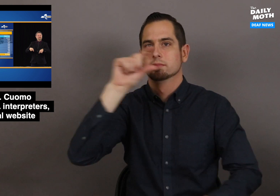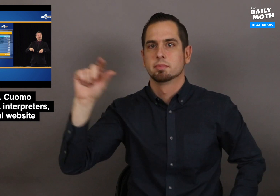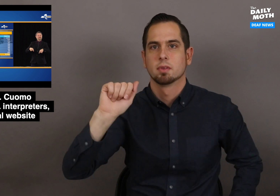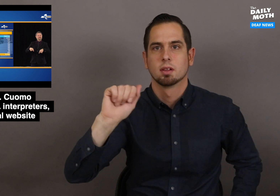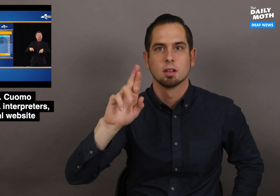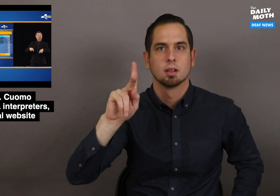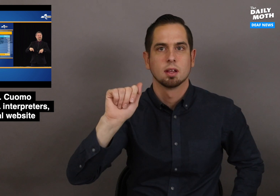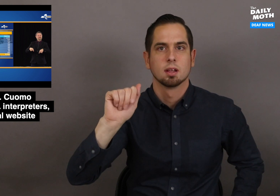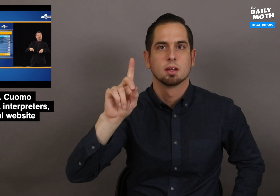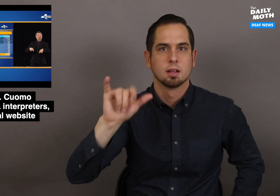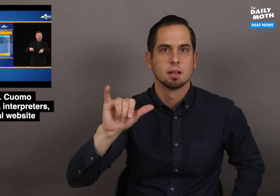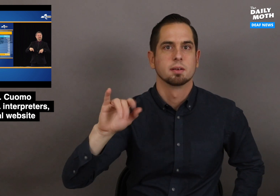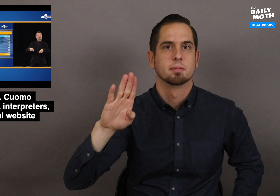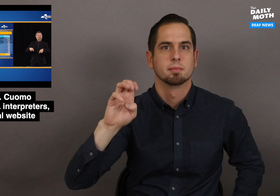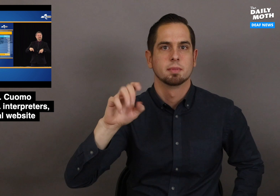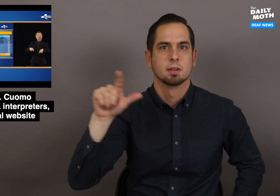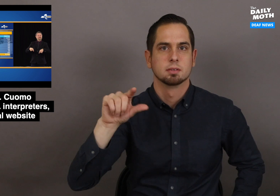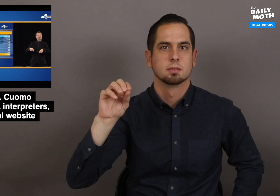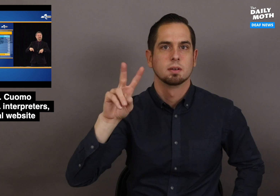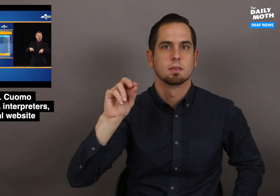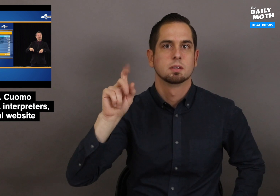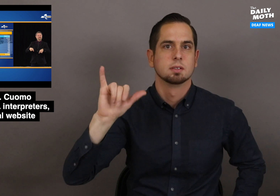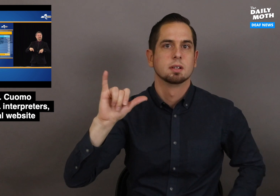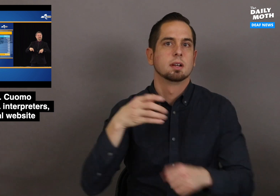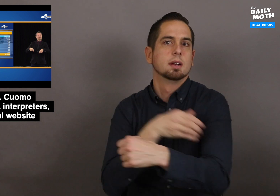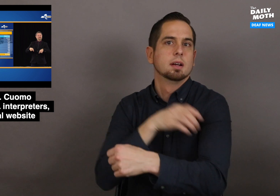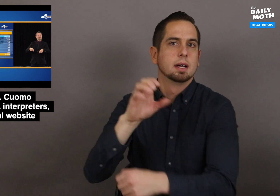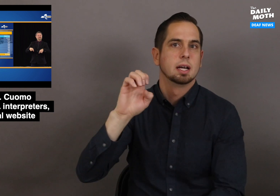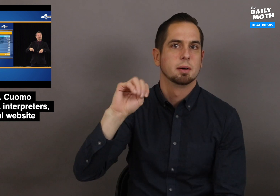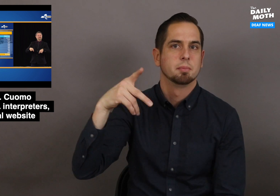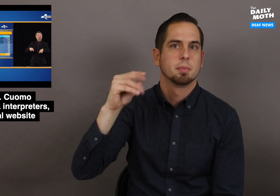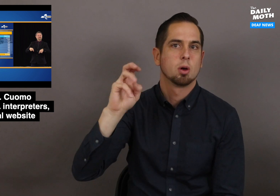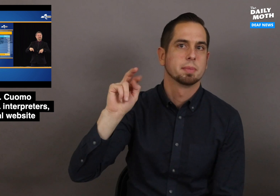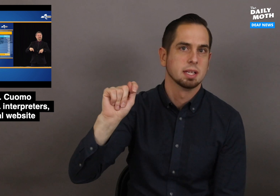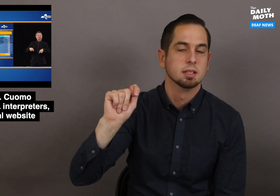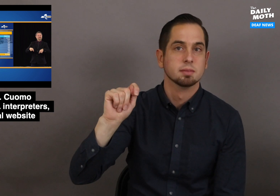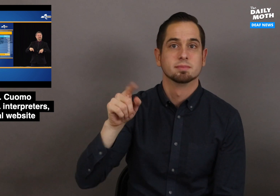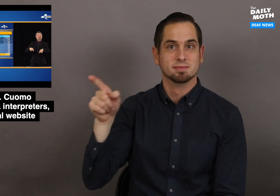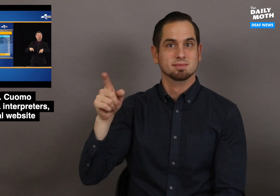"Arkady Belozovsky Empowerment"